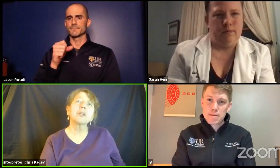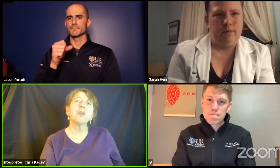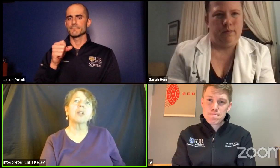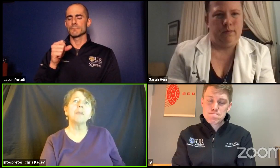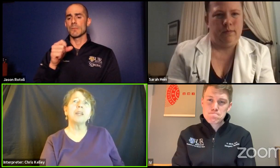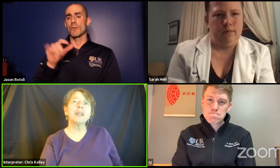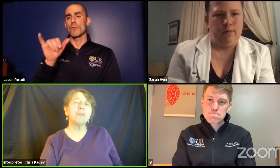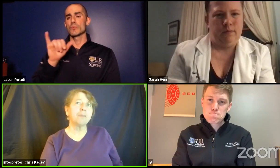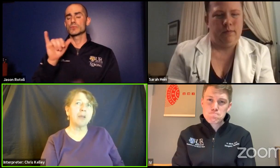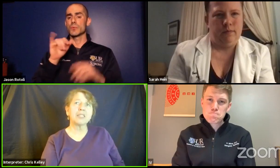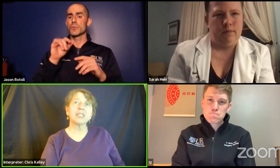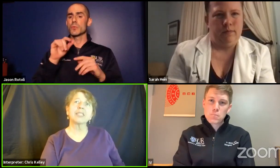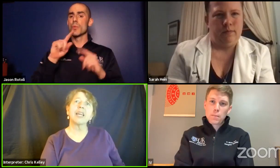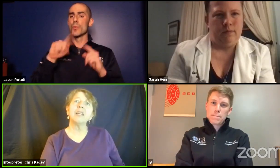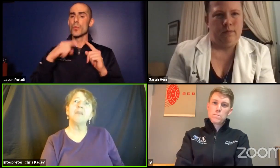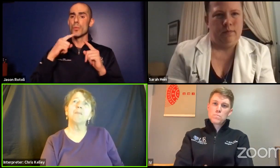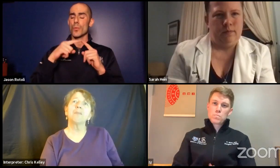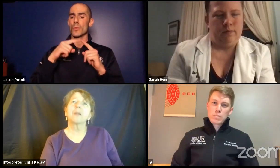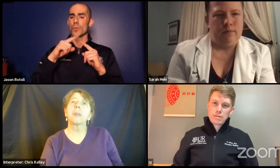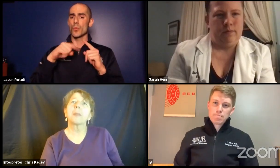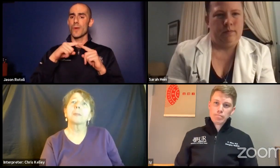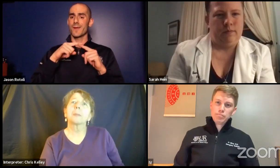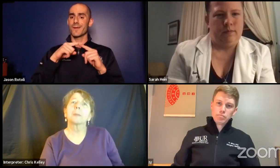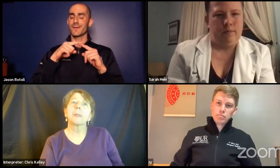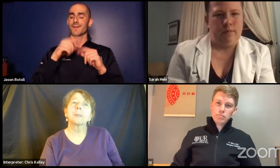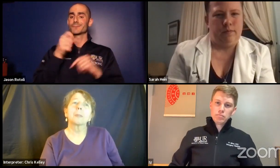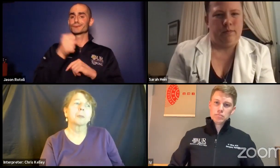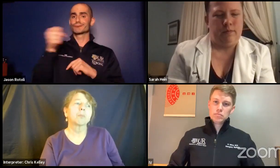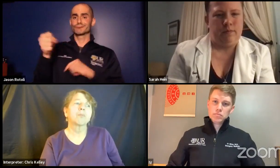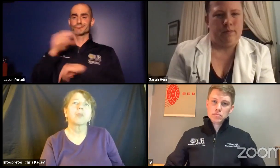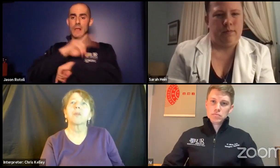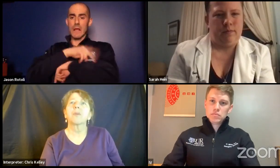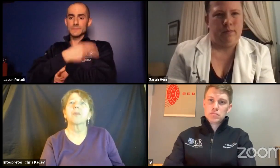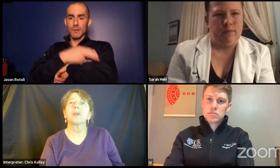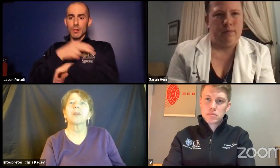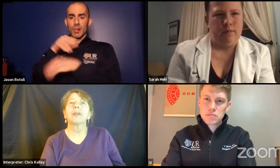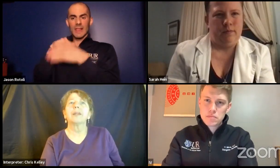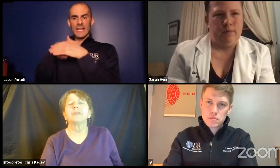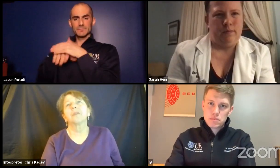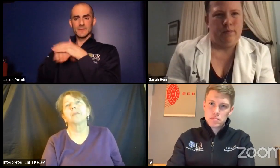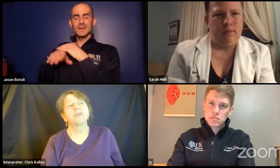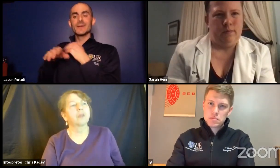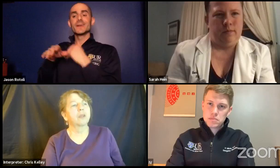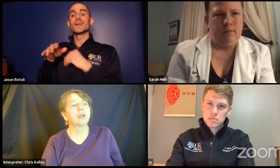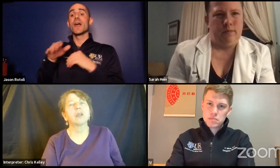you medication and fluids through that IV. It's a very quick process that